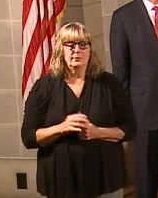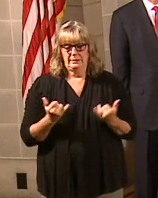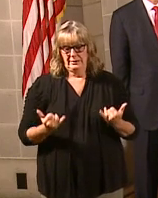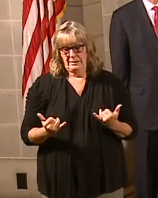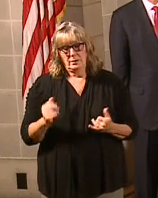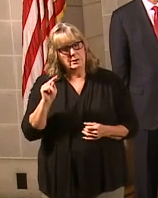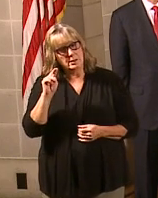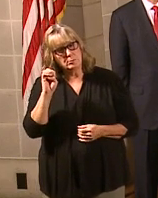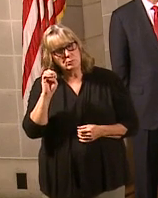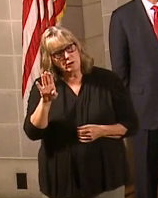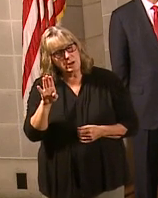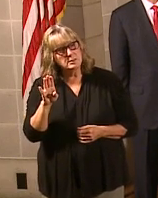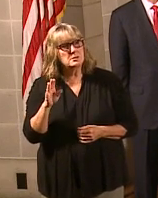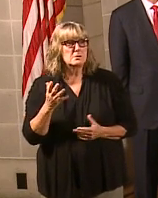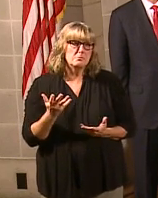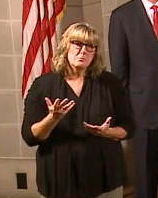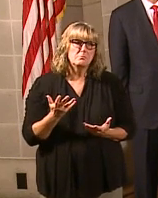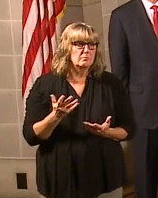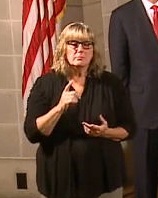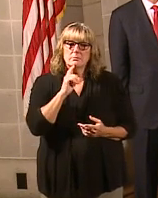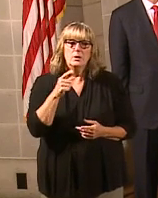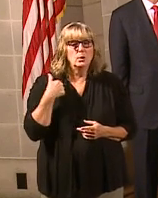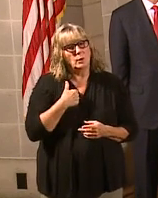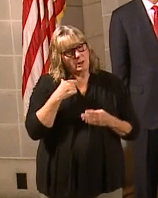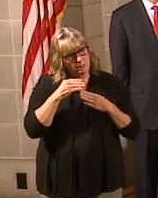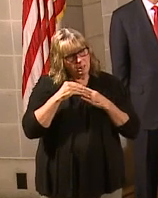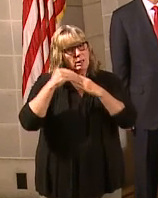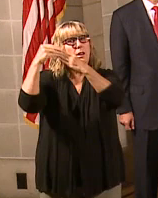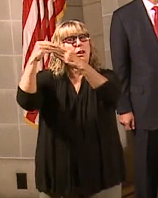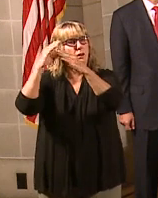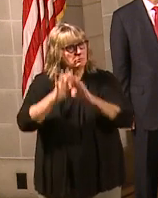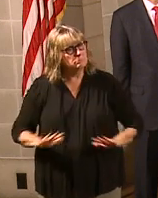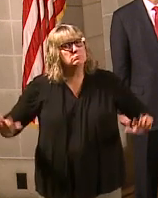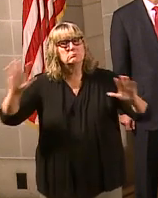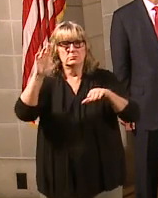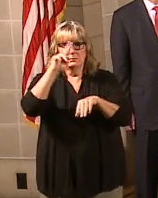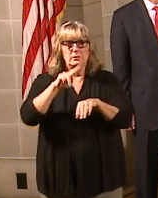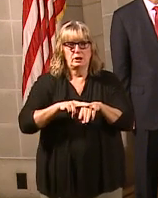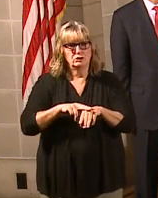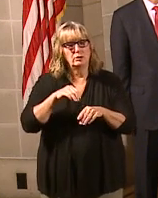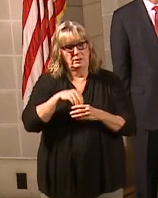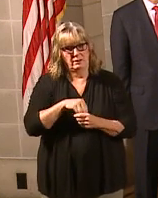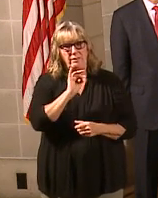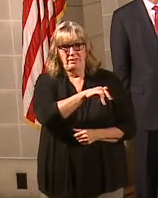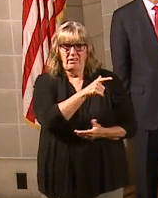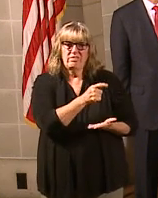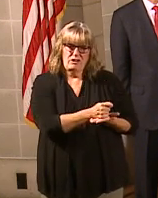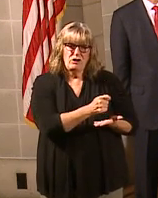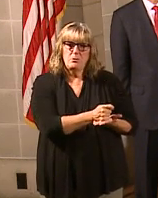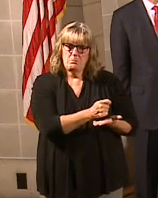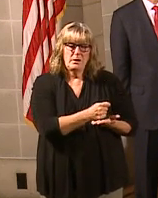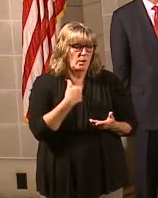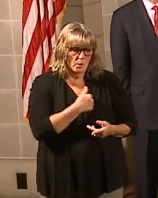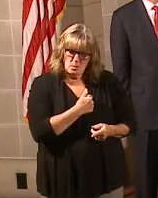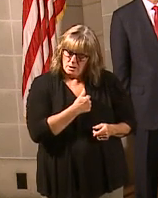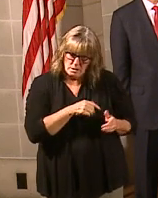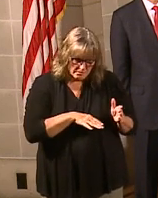INFUSION CENTER TO GET THAT ORDER IN.